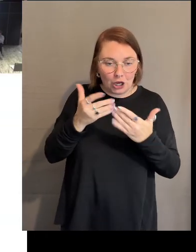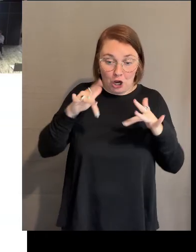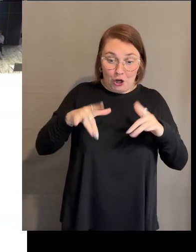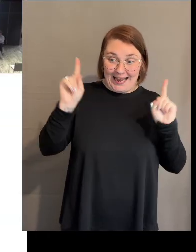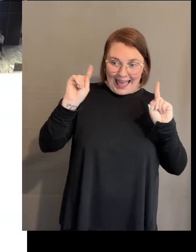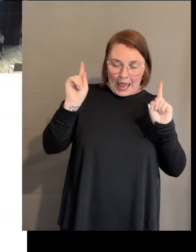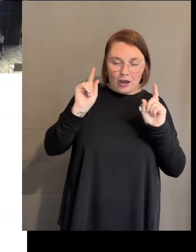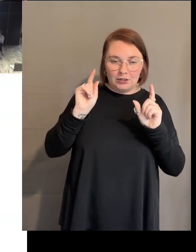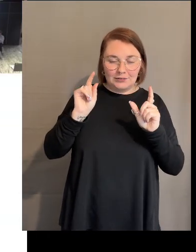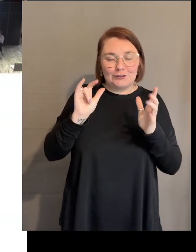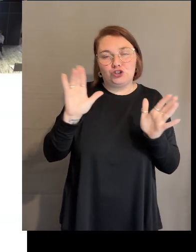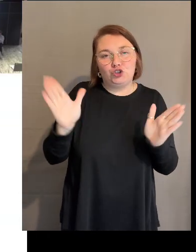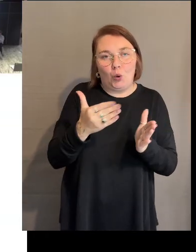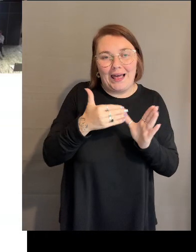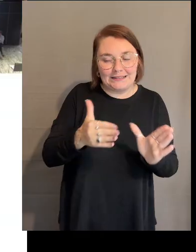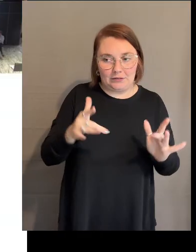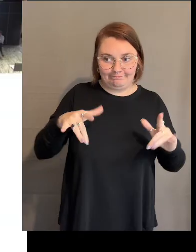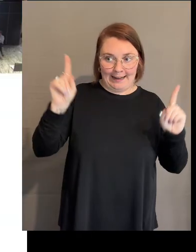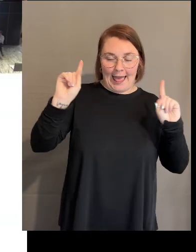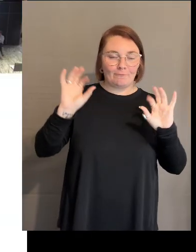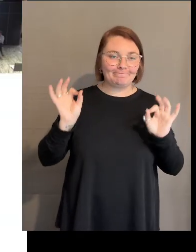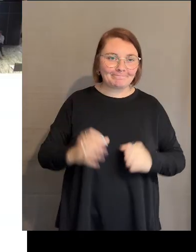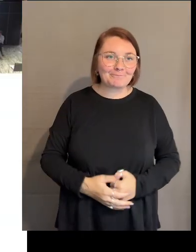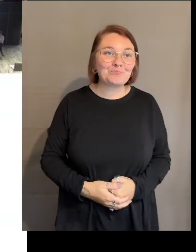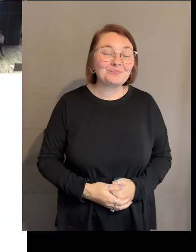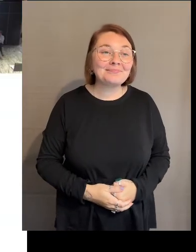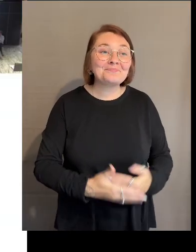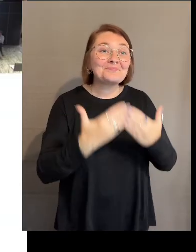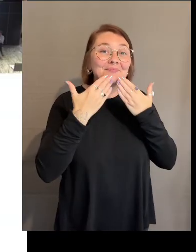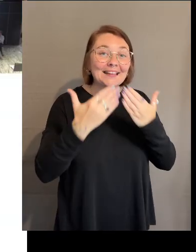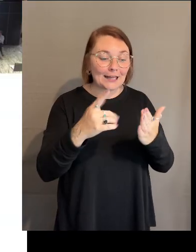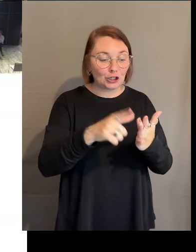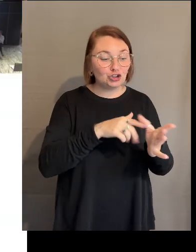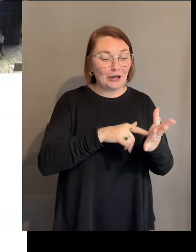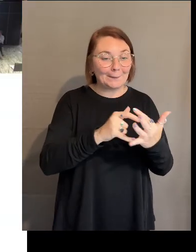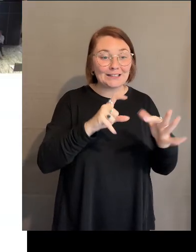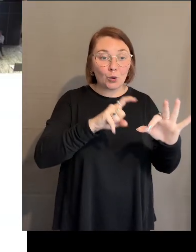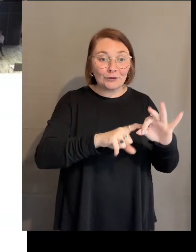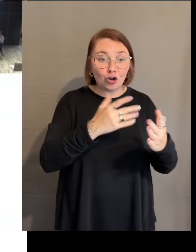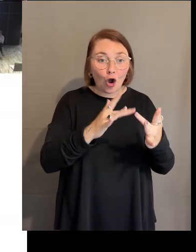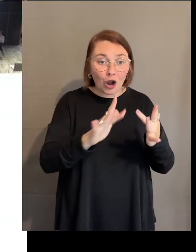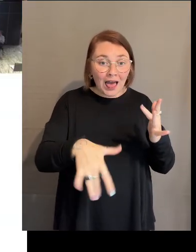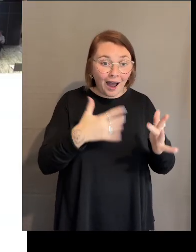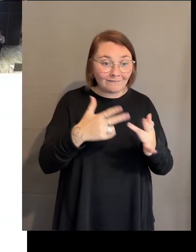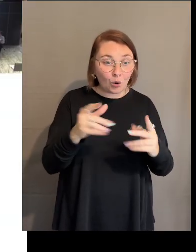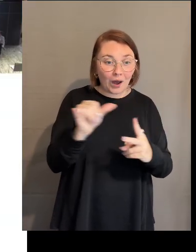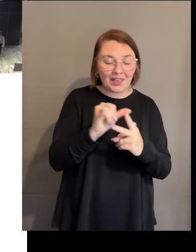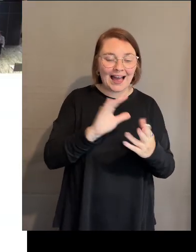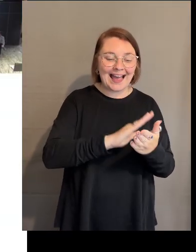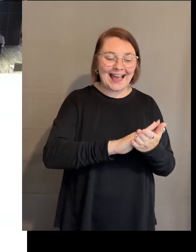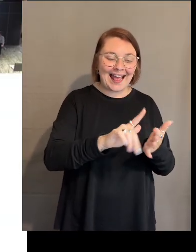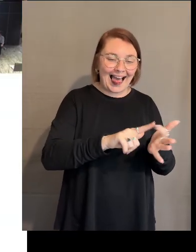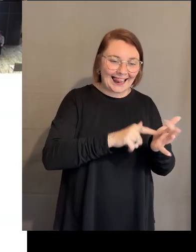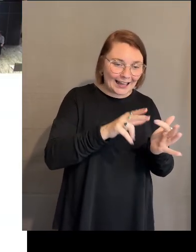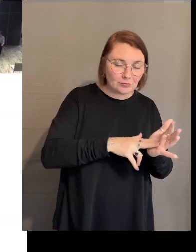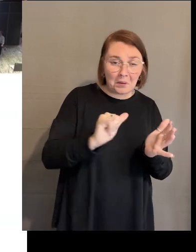Great, thanks. James, a question online for either Helen or Anne, maybe, just to give them a turn.